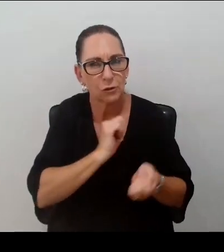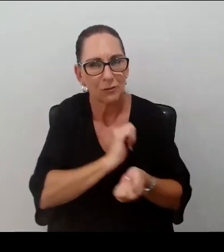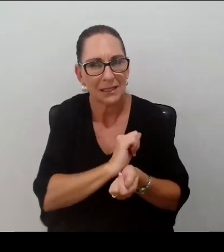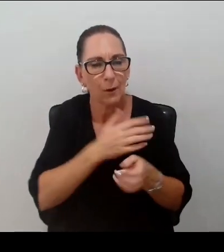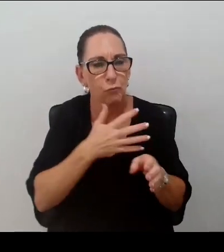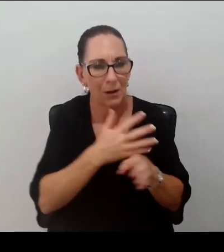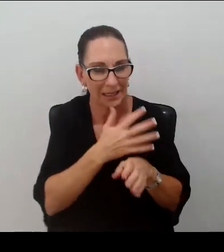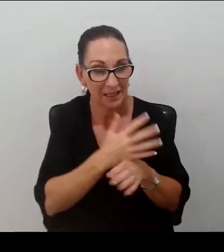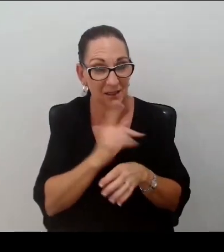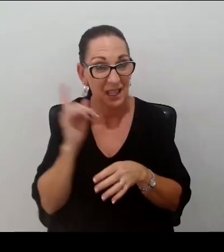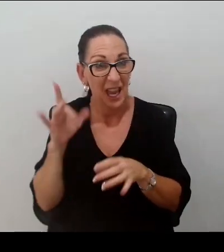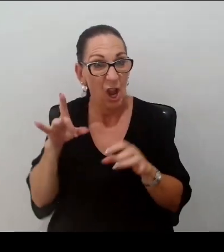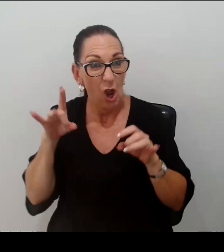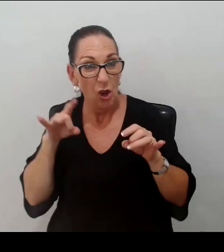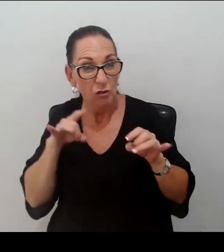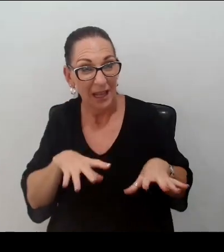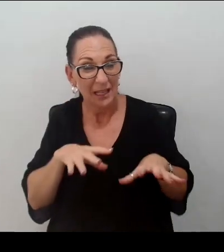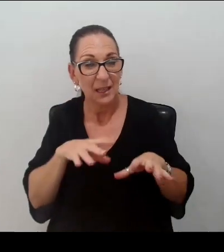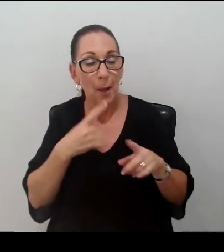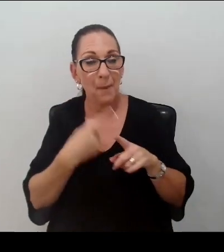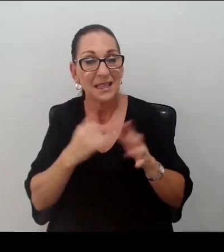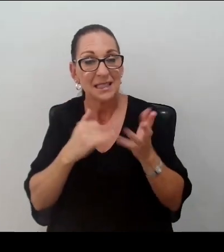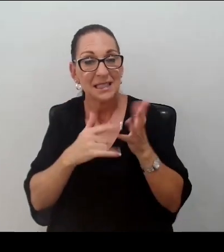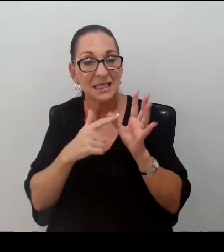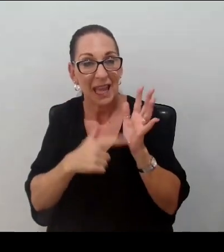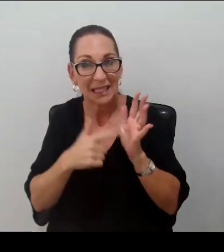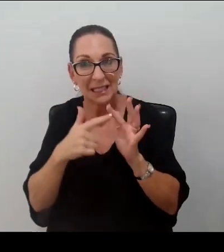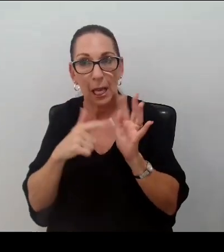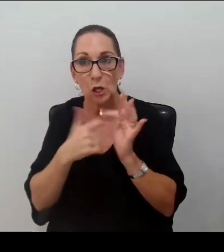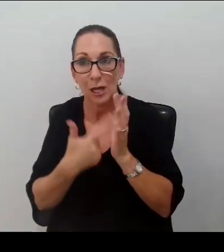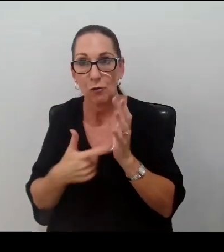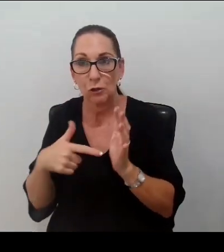State and Territory Governments, will also establish targets and performance indicators